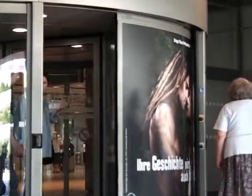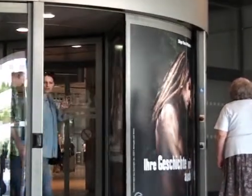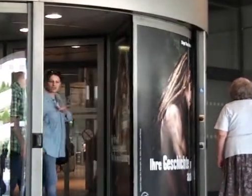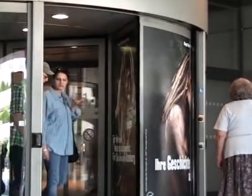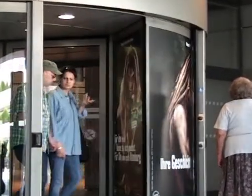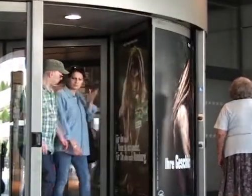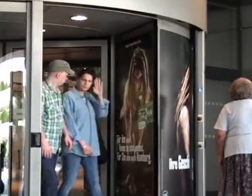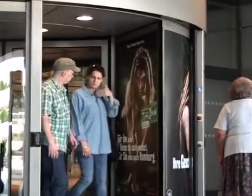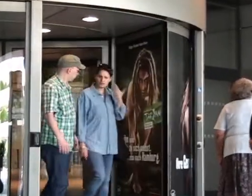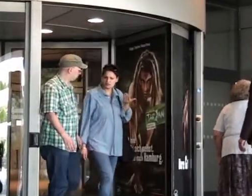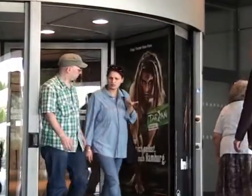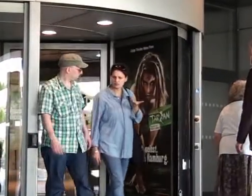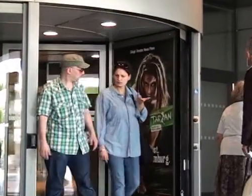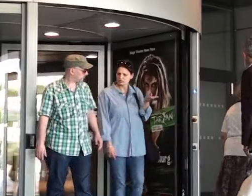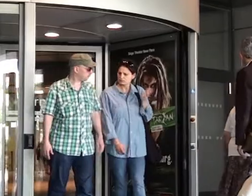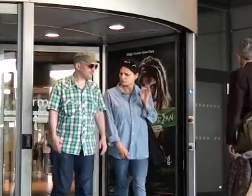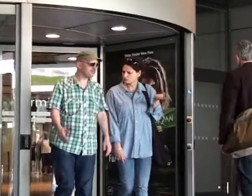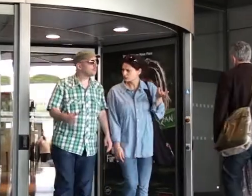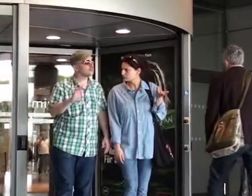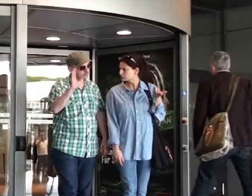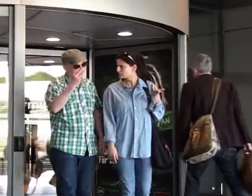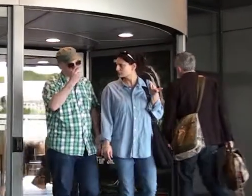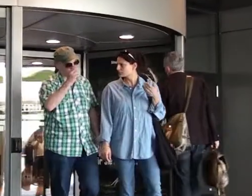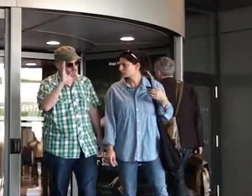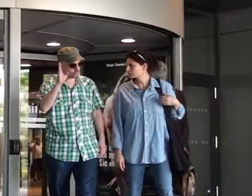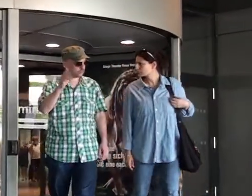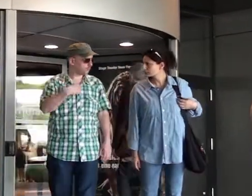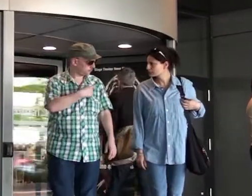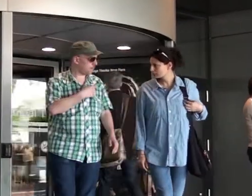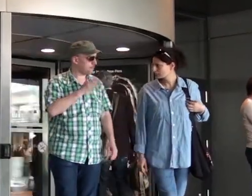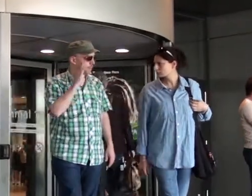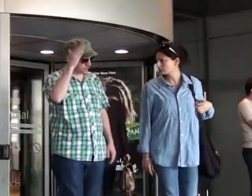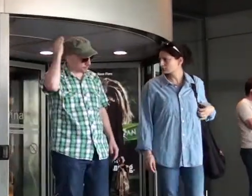Is there something wrong with dad? Let's go see dad.